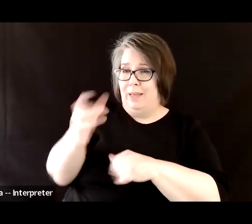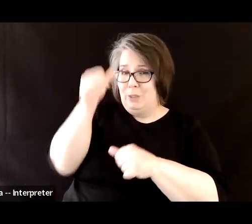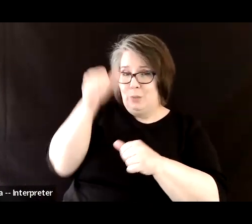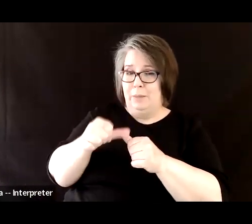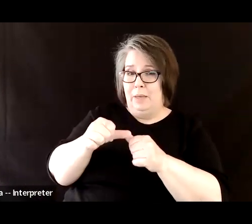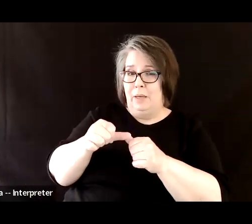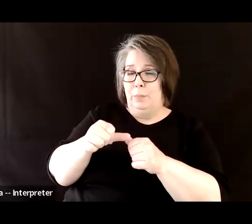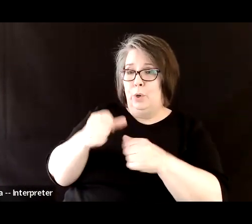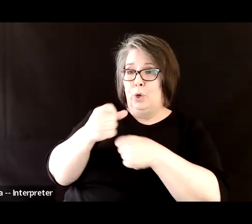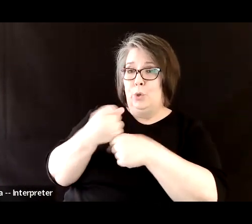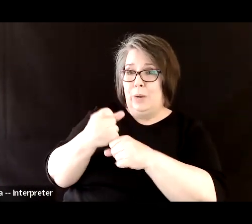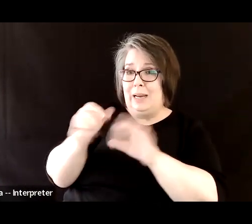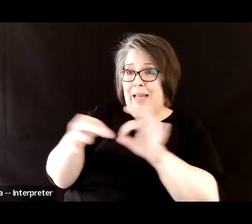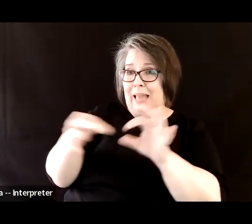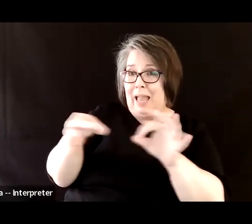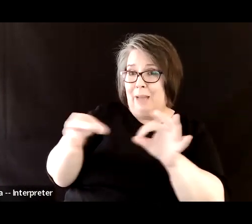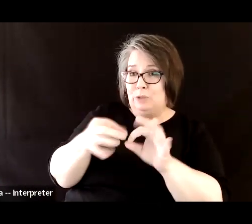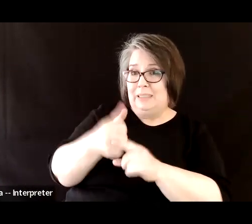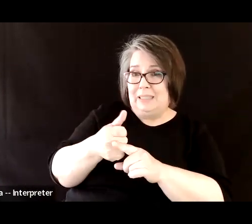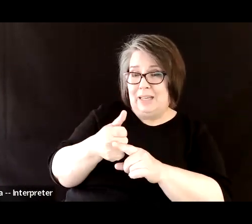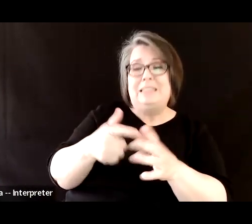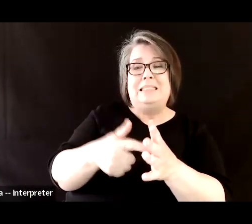creating captions yourself takes fare bit of time.